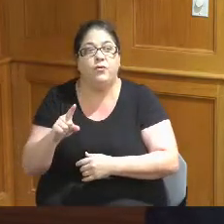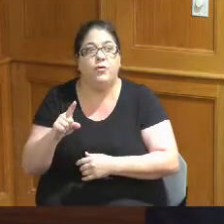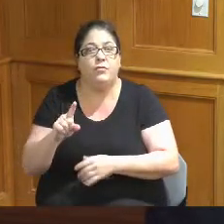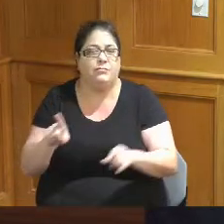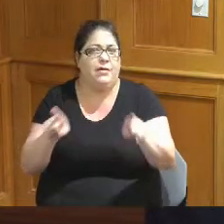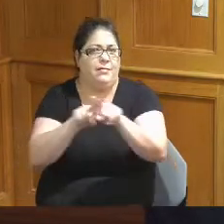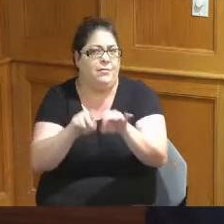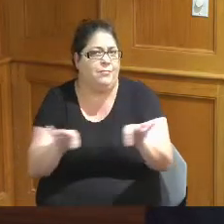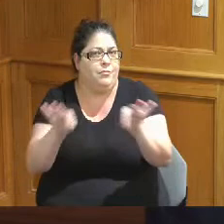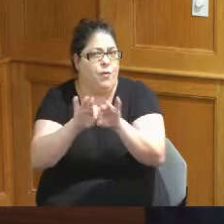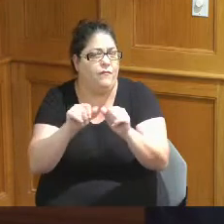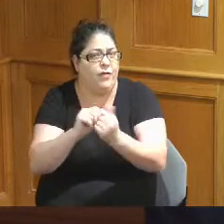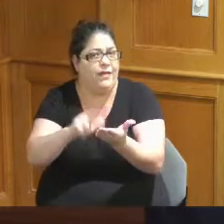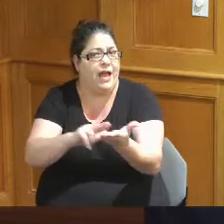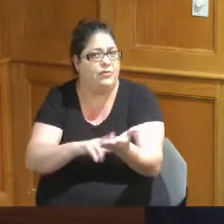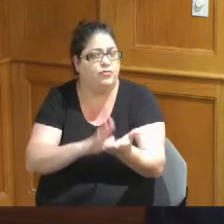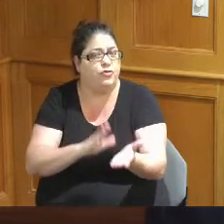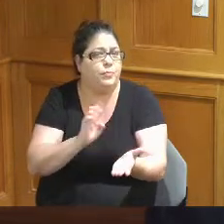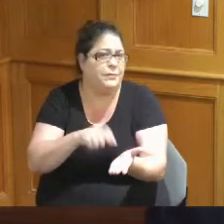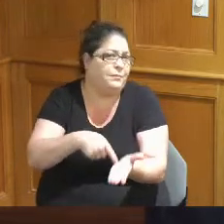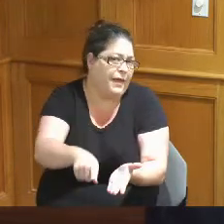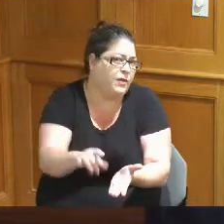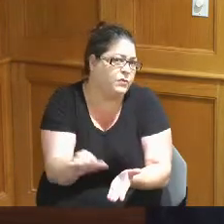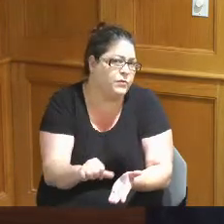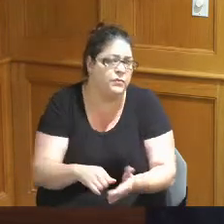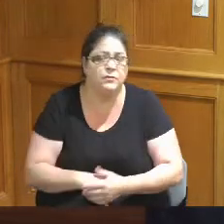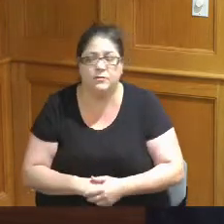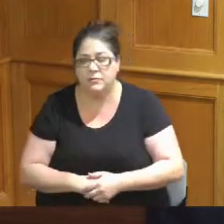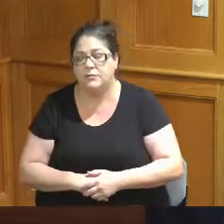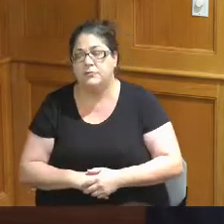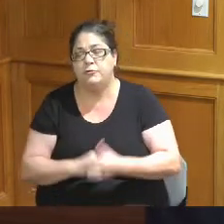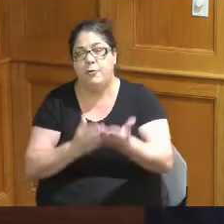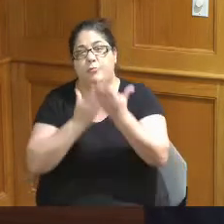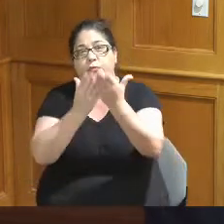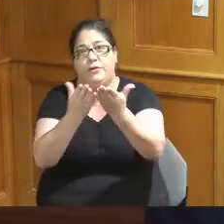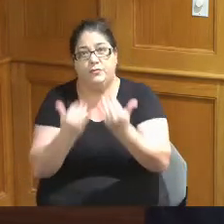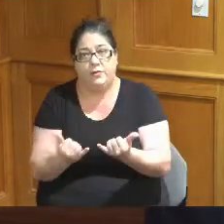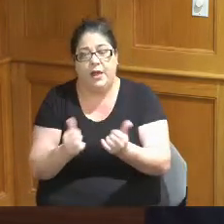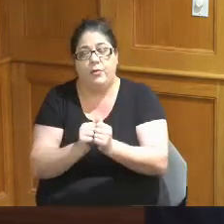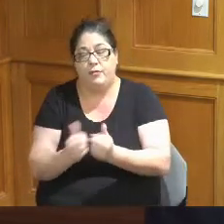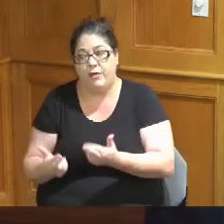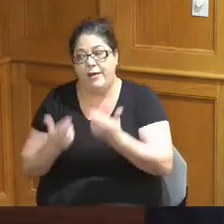the contractors to get paid so bring It Forward to you today with the recommendation from the